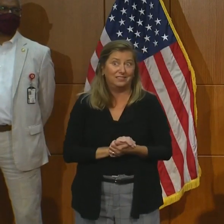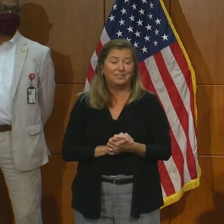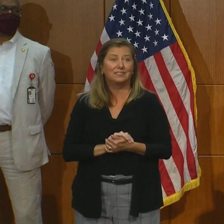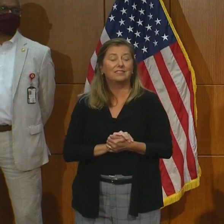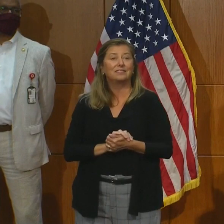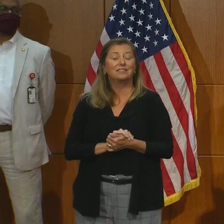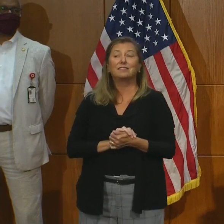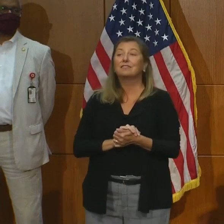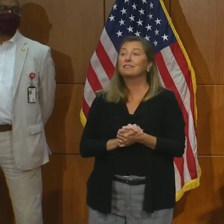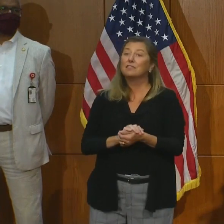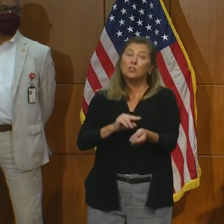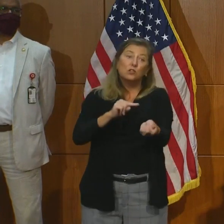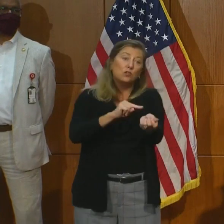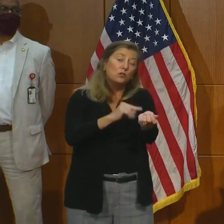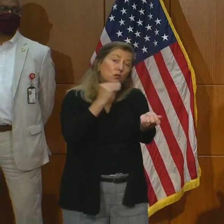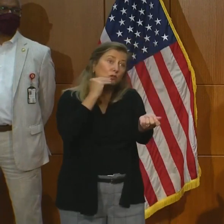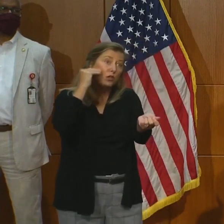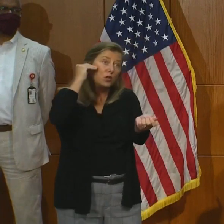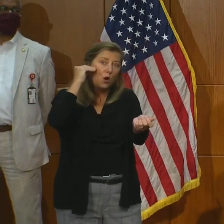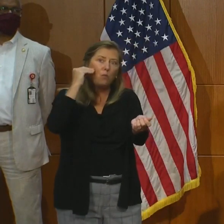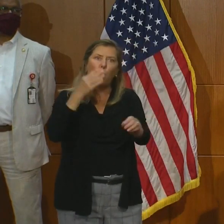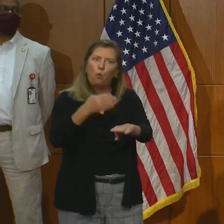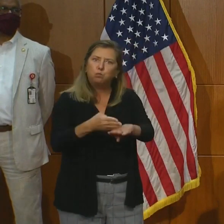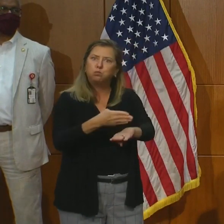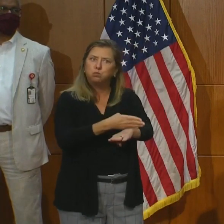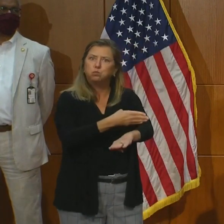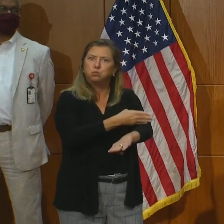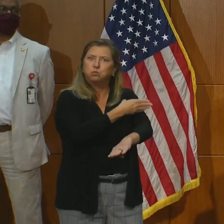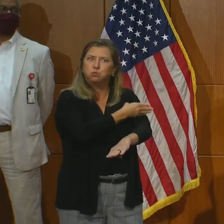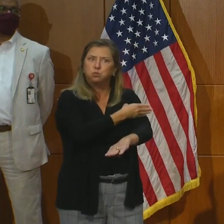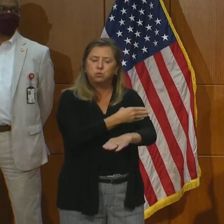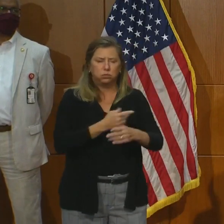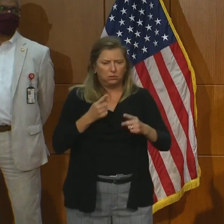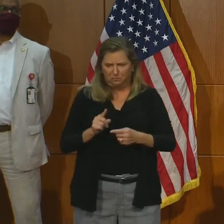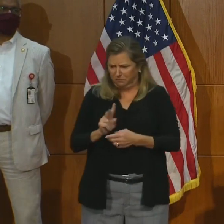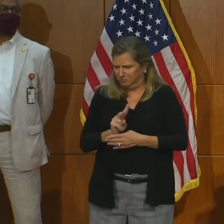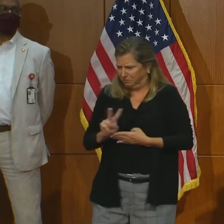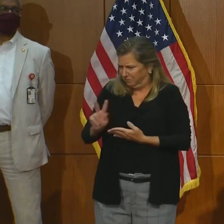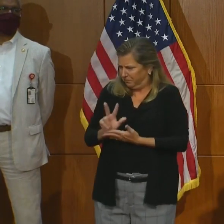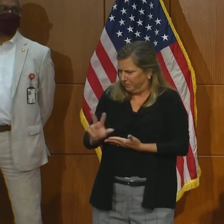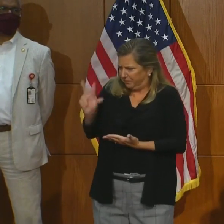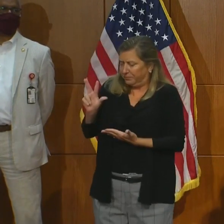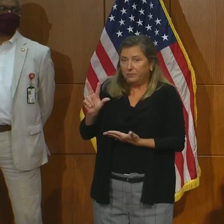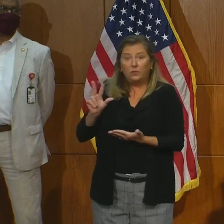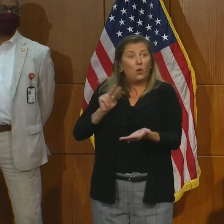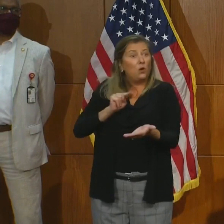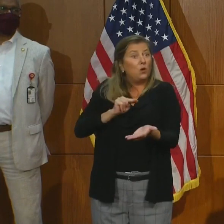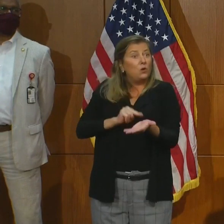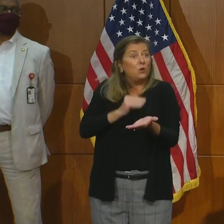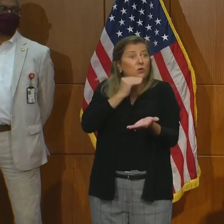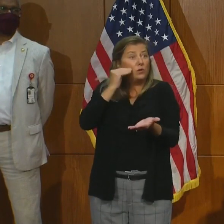ON A VACCINATION IT'S BEEN FAST TRACKED AND THAT IS A GOOD THING FOR ALL OF US. IN OUR